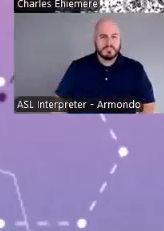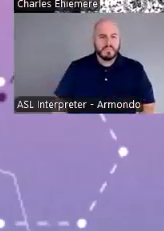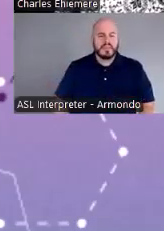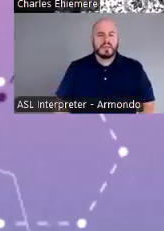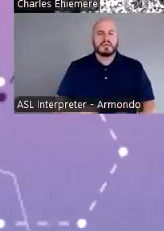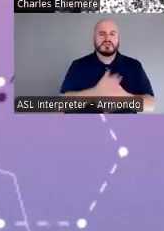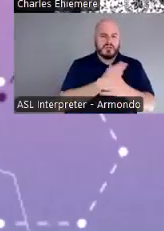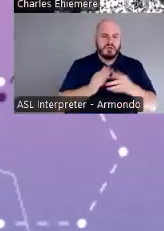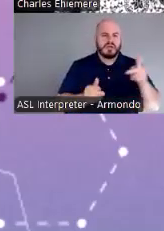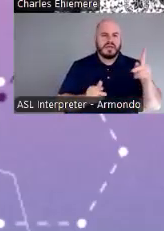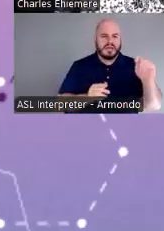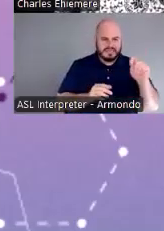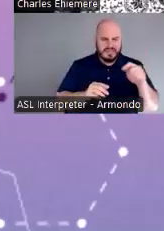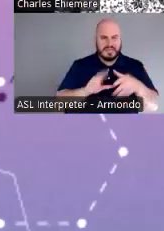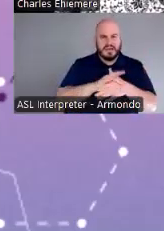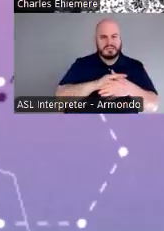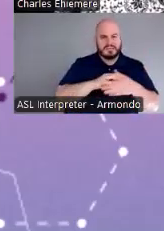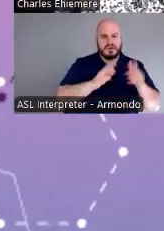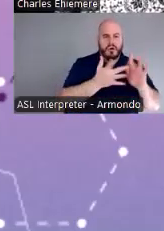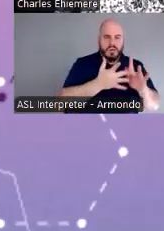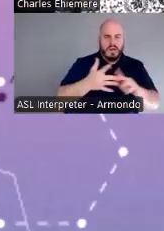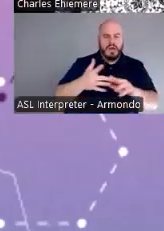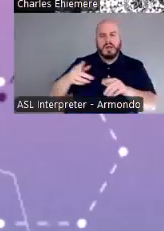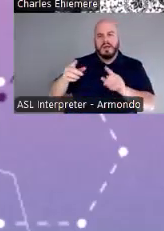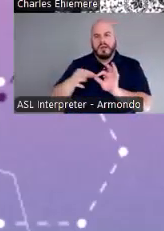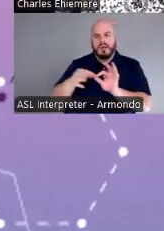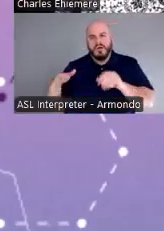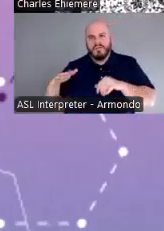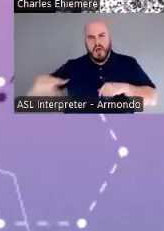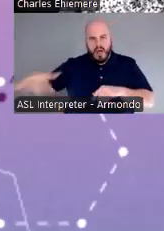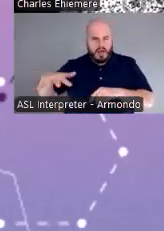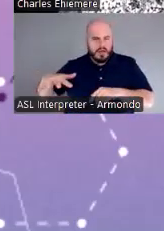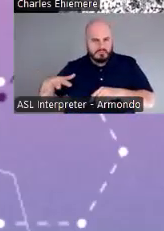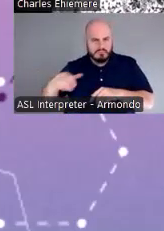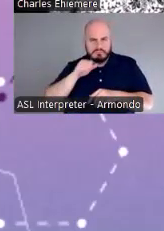promoting digital literacy, using AI to strengthen knowledge